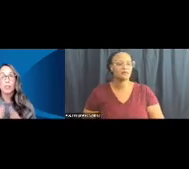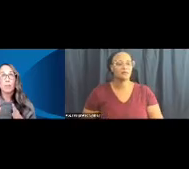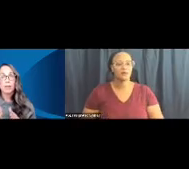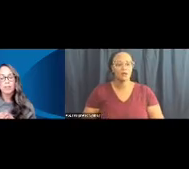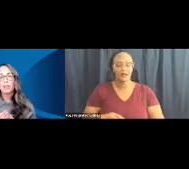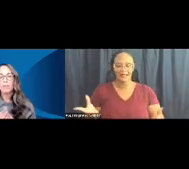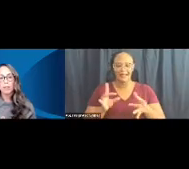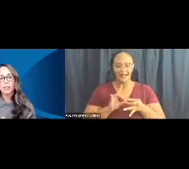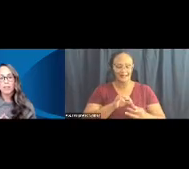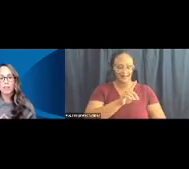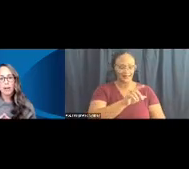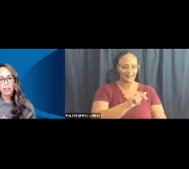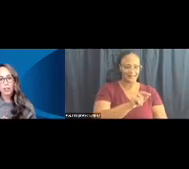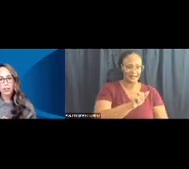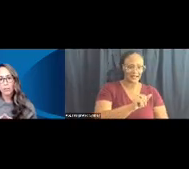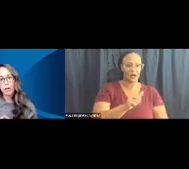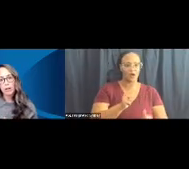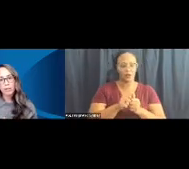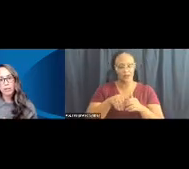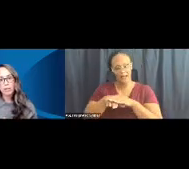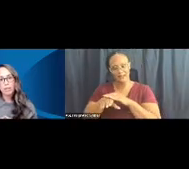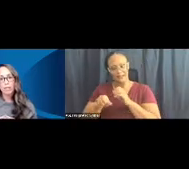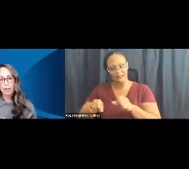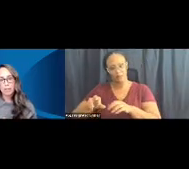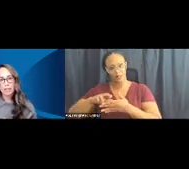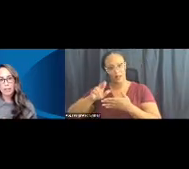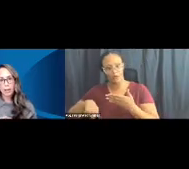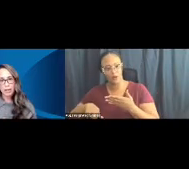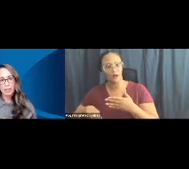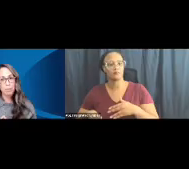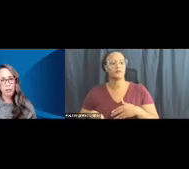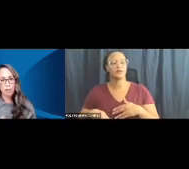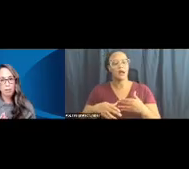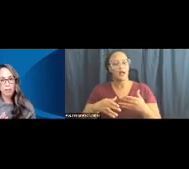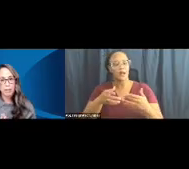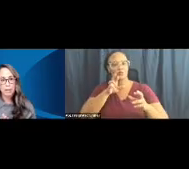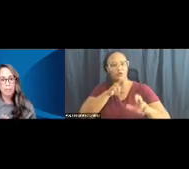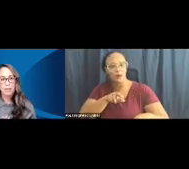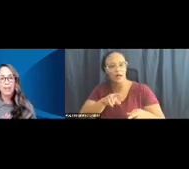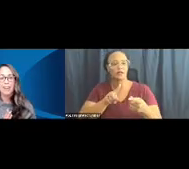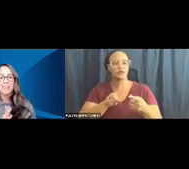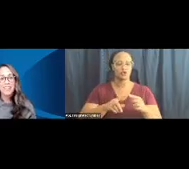the responsive to the voices of educational partners, families, and community members.